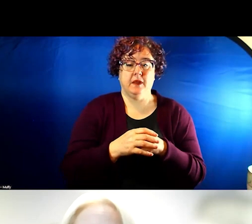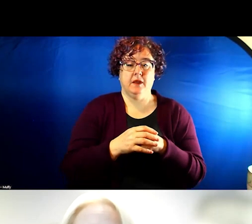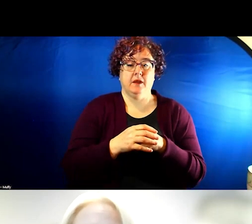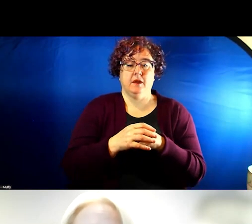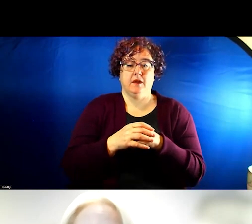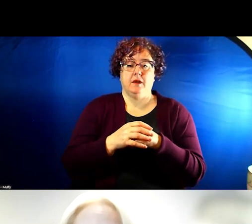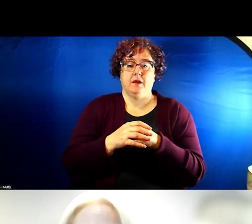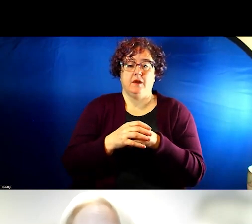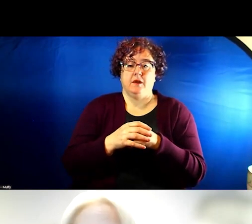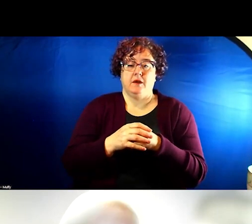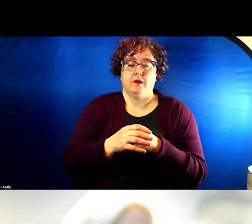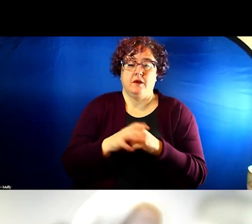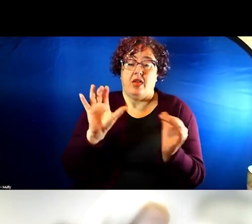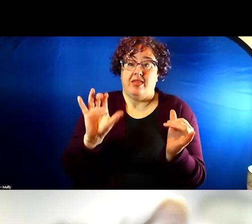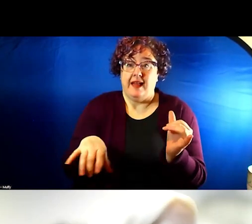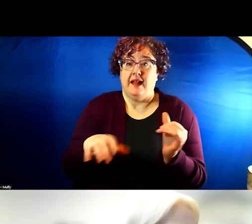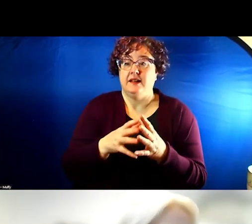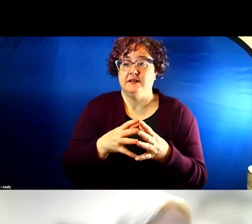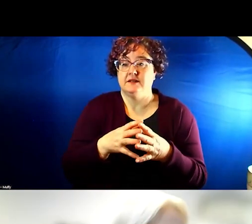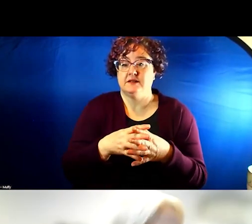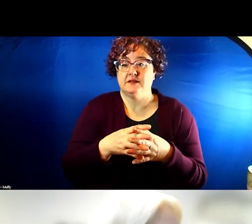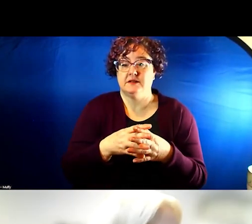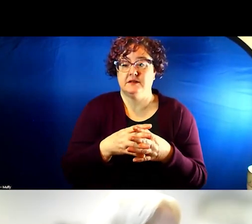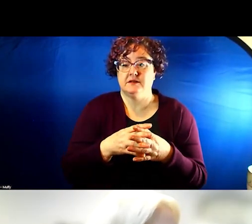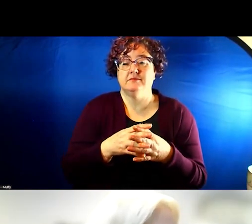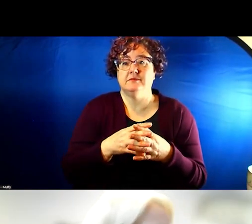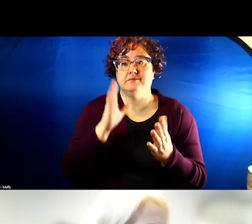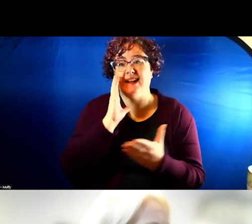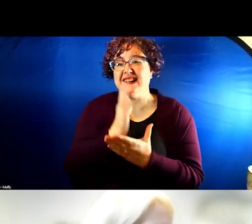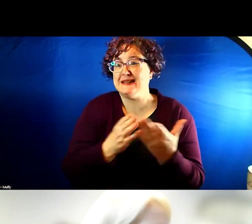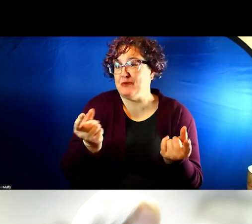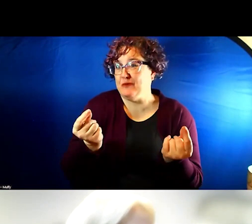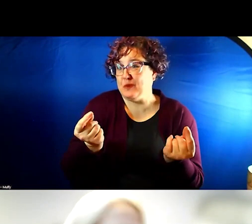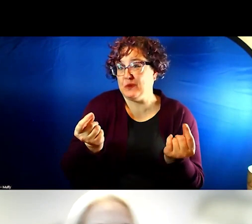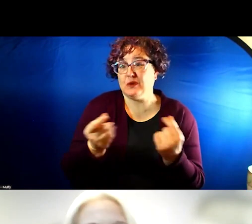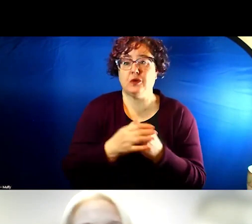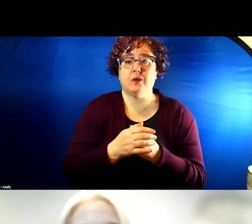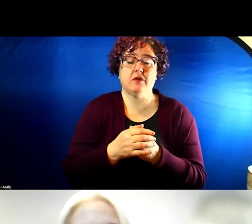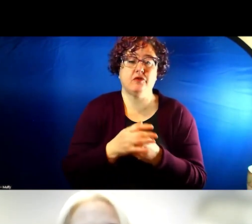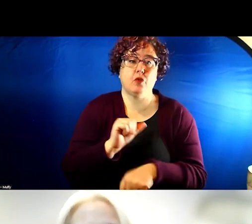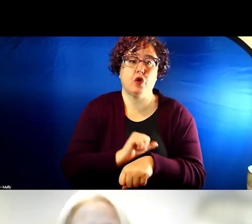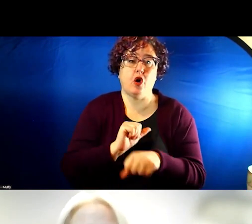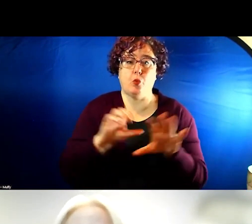THAT IS SOME OF WHAT WE ARE DOING AROUND THE WORKFORCE.